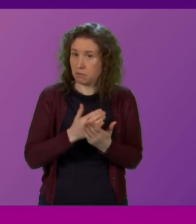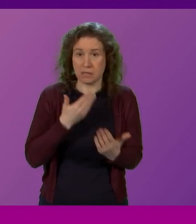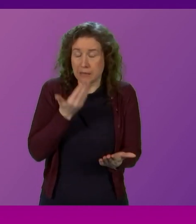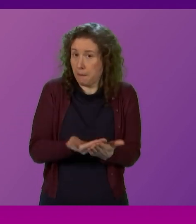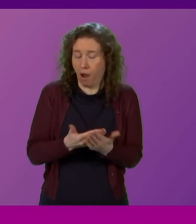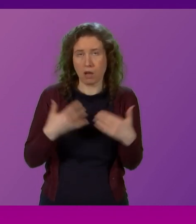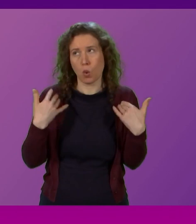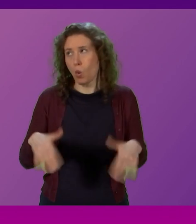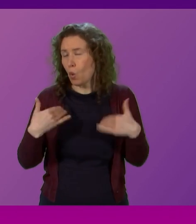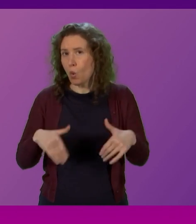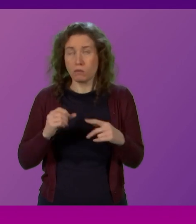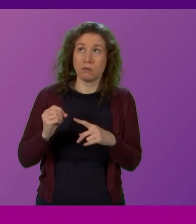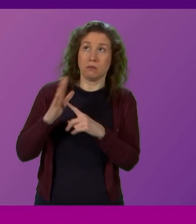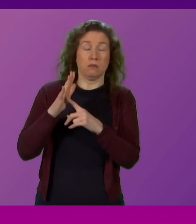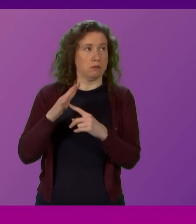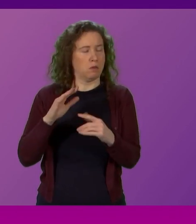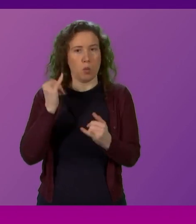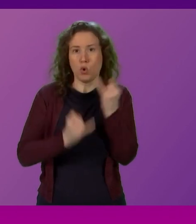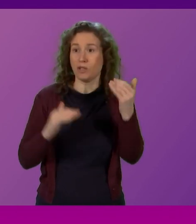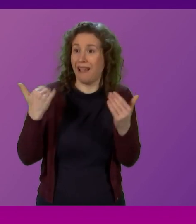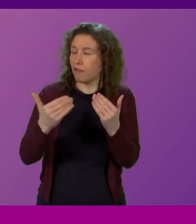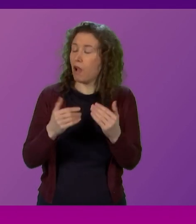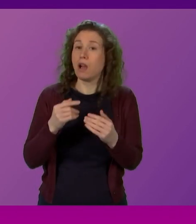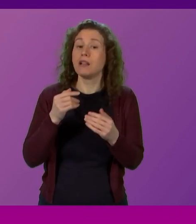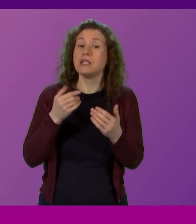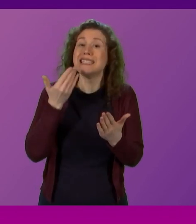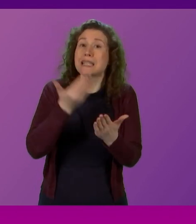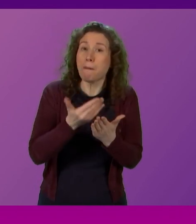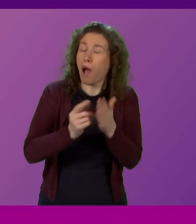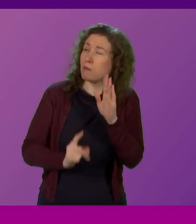I remind Douglas Ross and other members of the unprecedented demand that is being faced